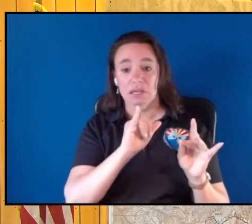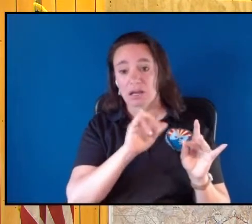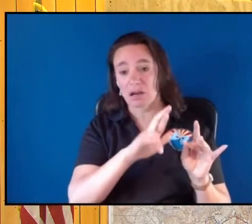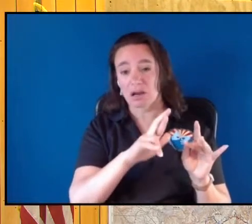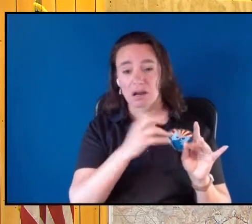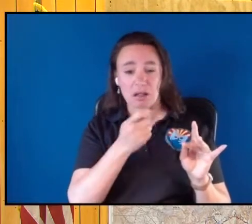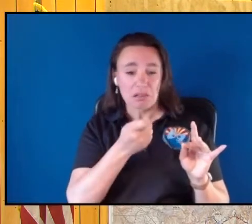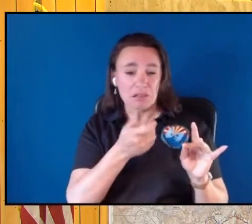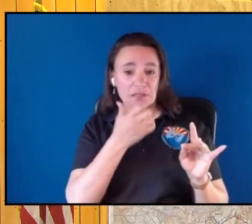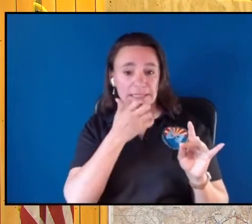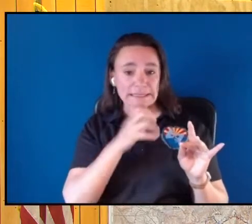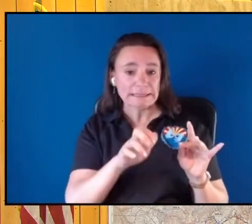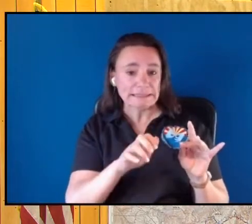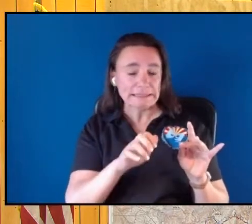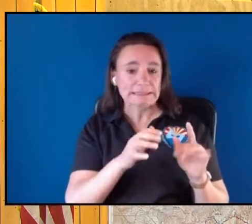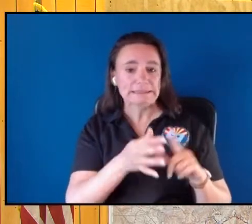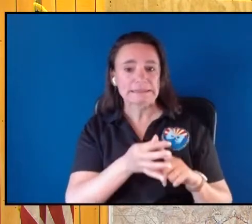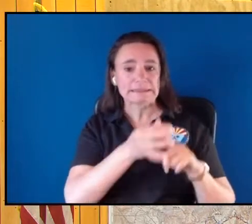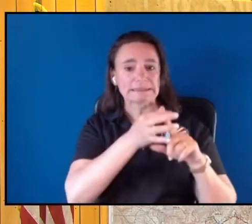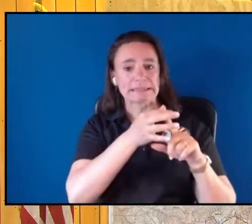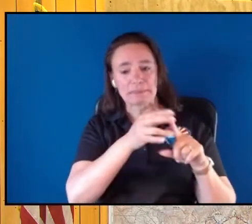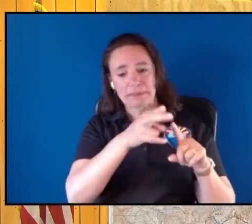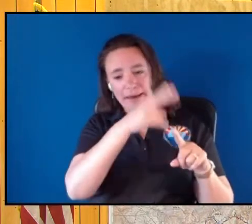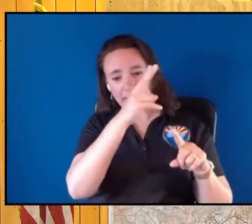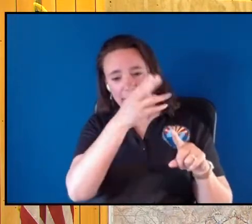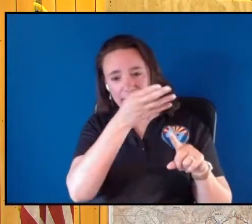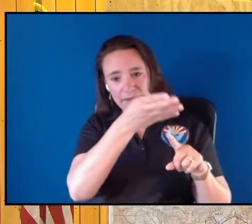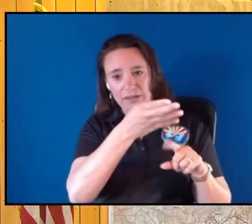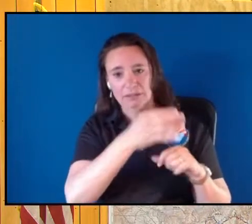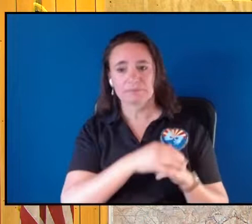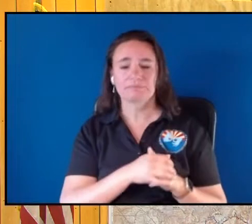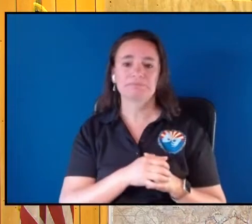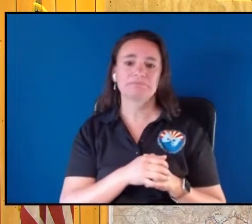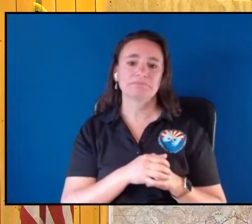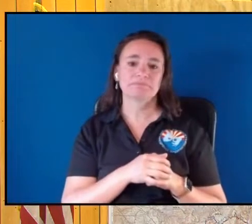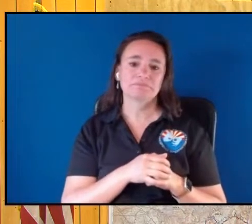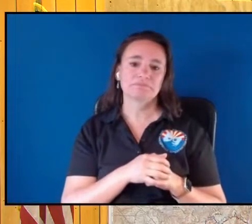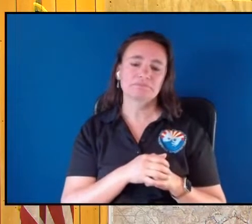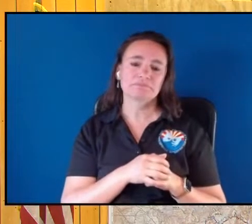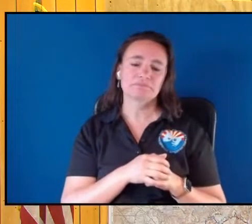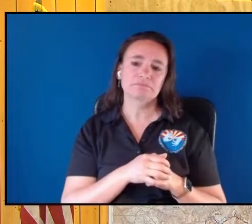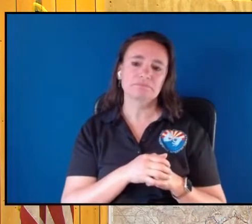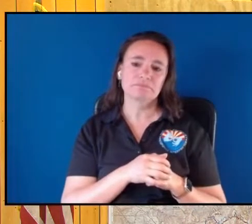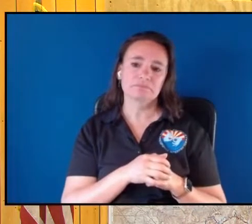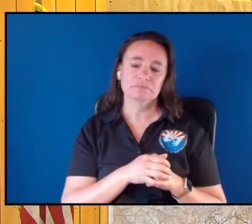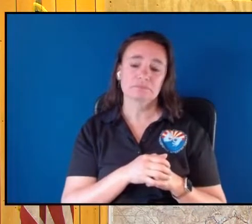high here on the east side of the fire.